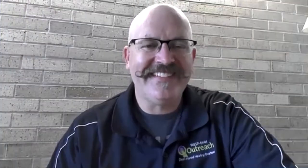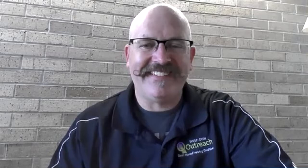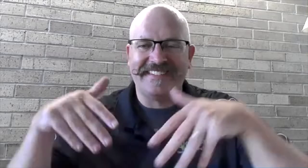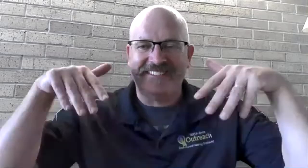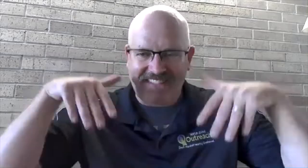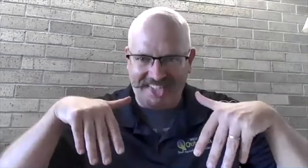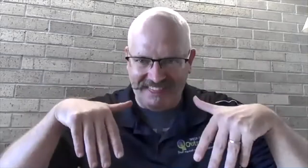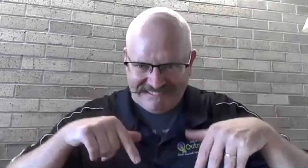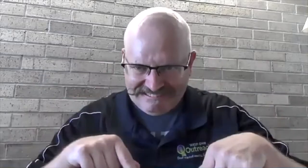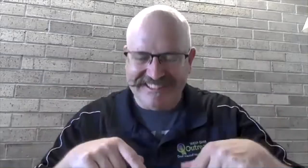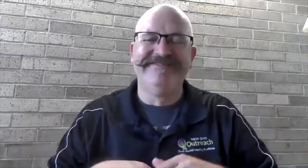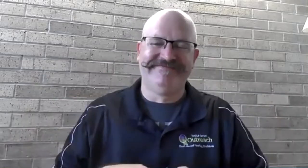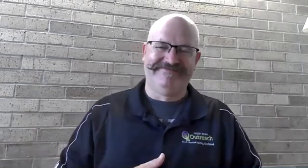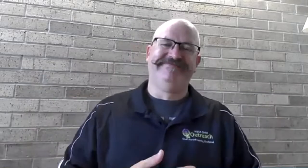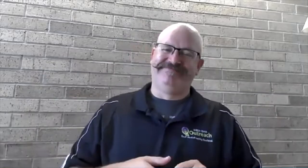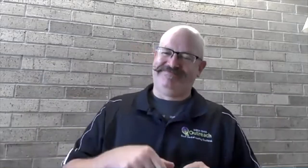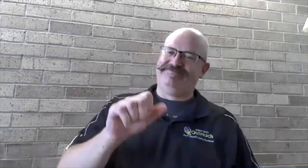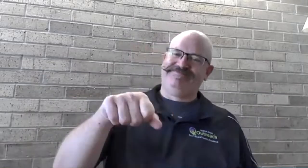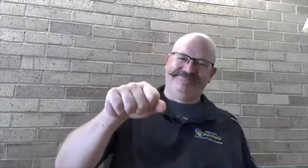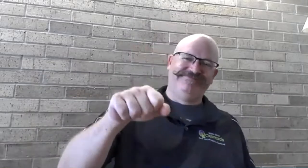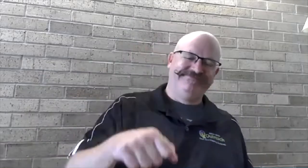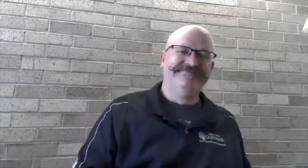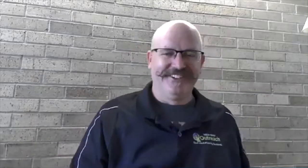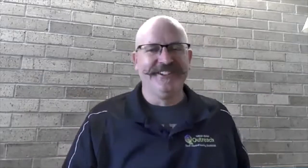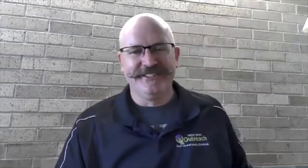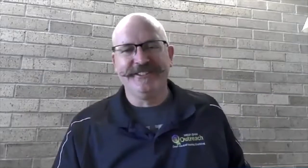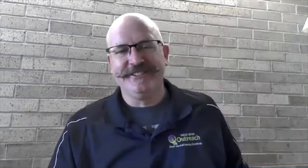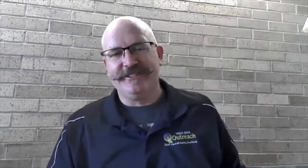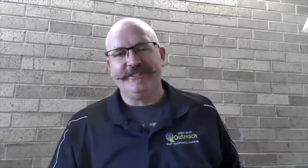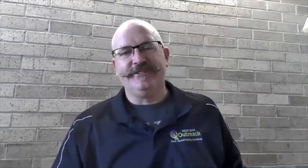fake vest now that's really gonna mess this up for animals that do have it.